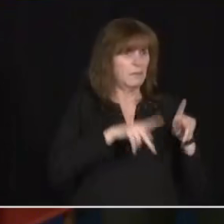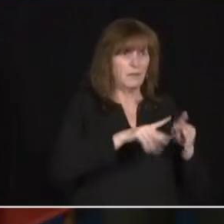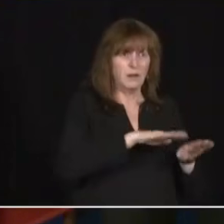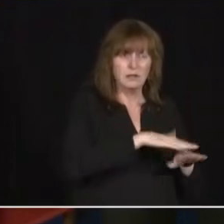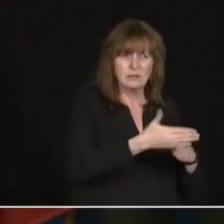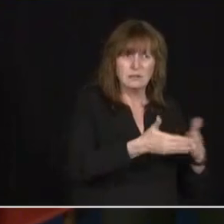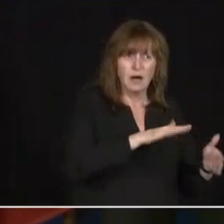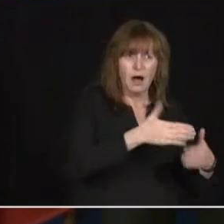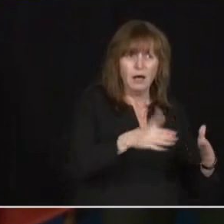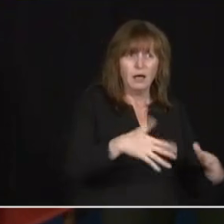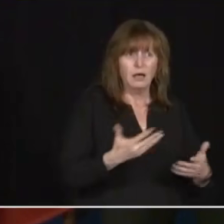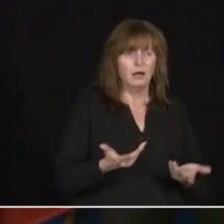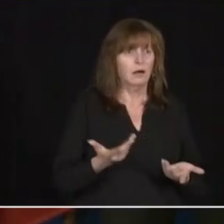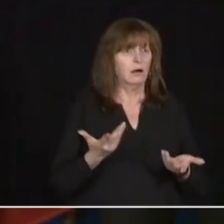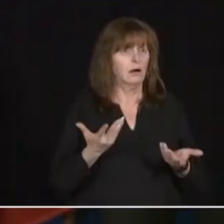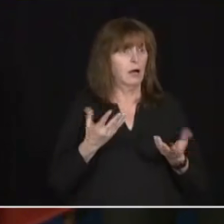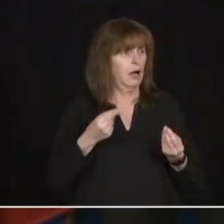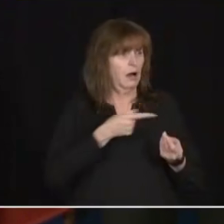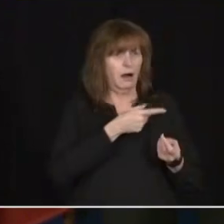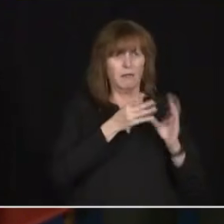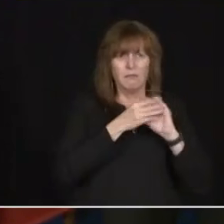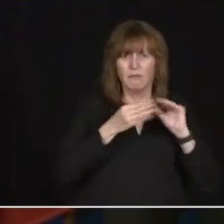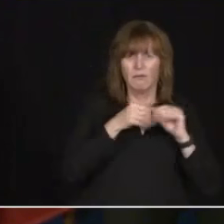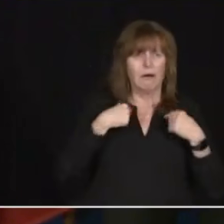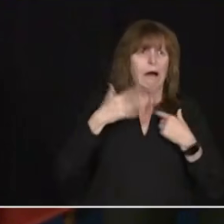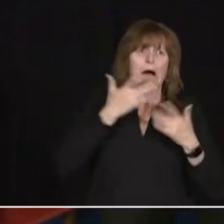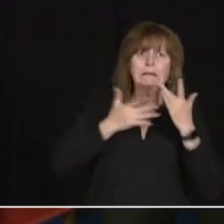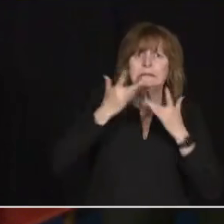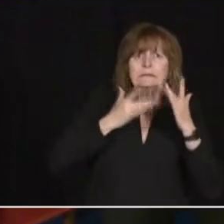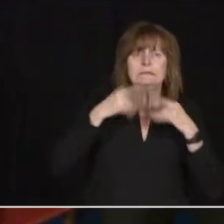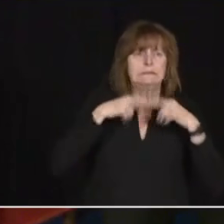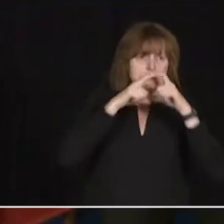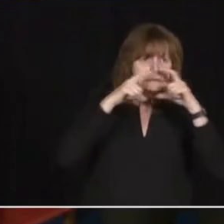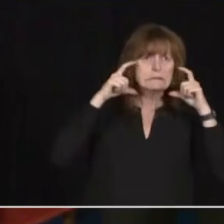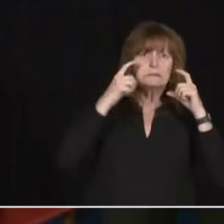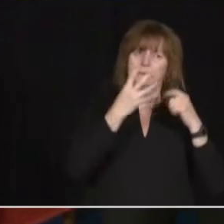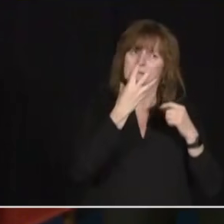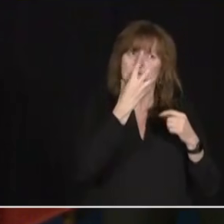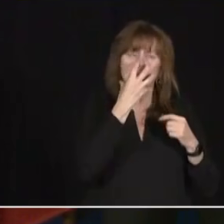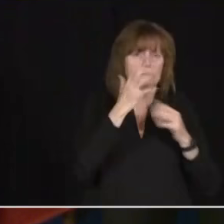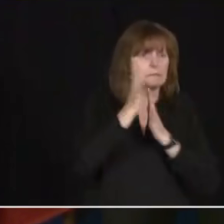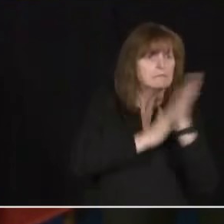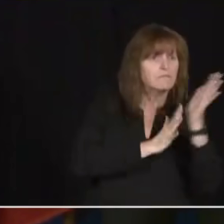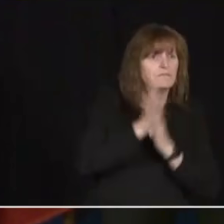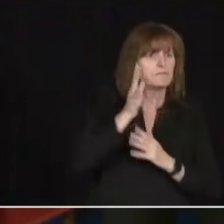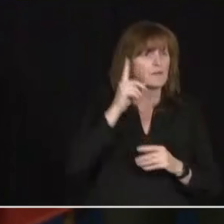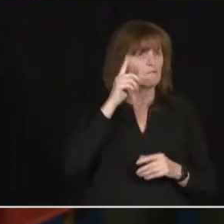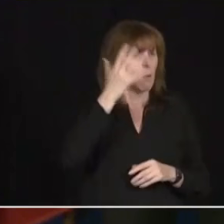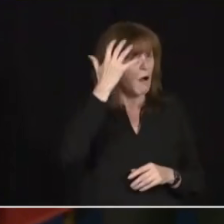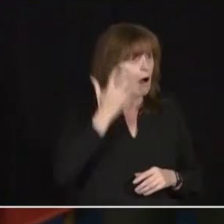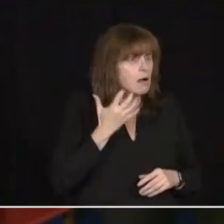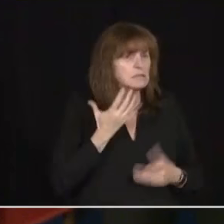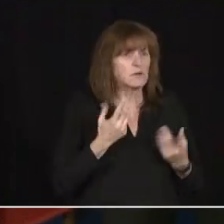say five have died, and other PPE have not arrived, supplies are low.